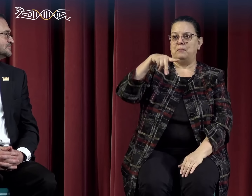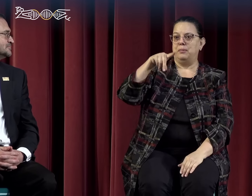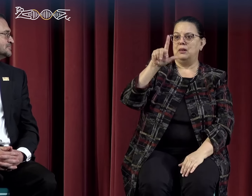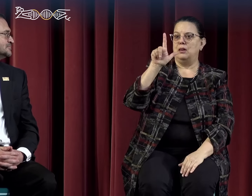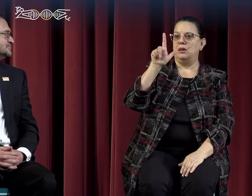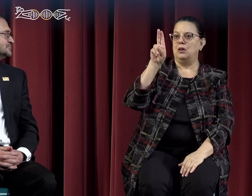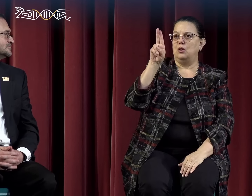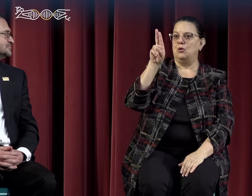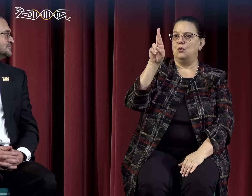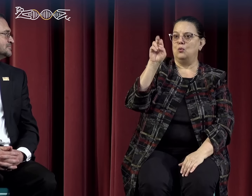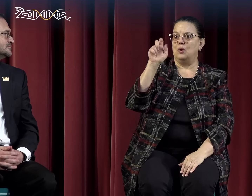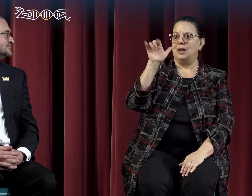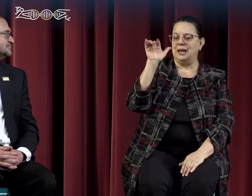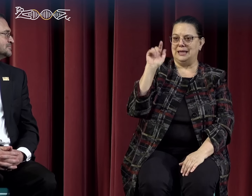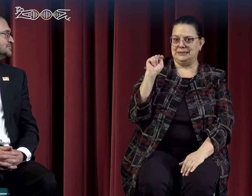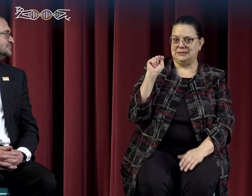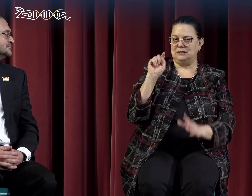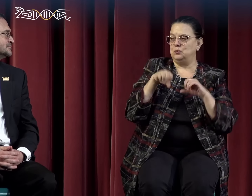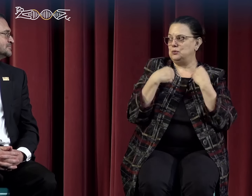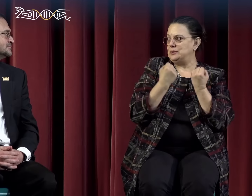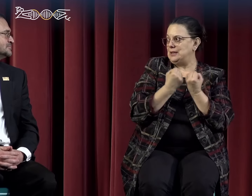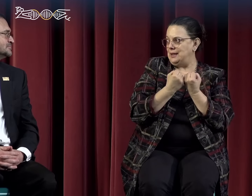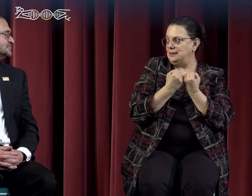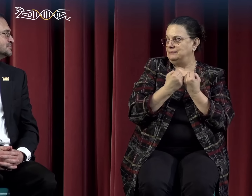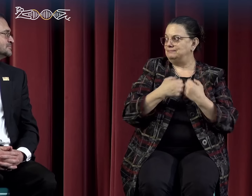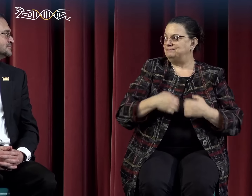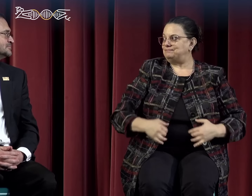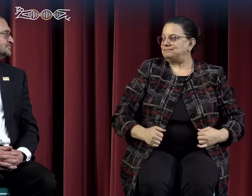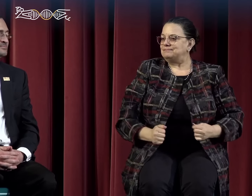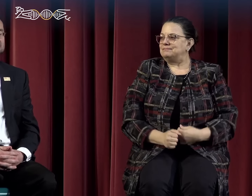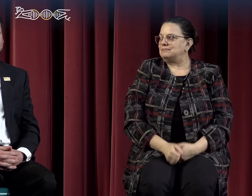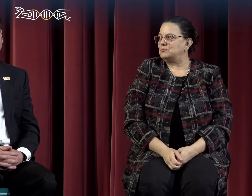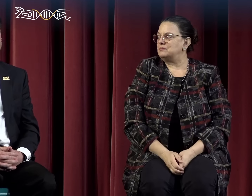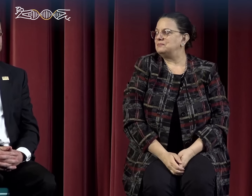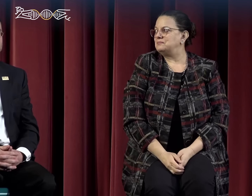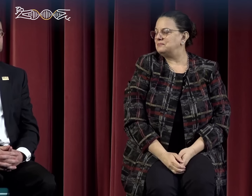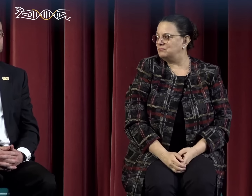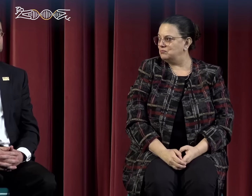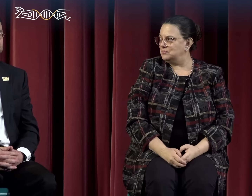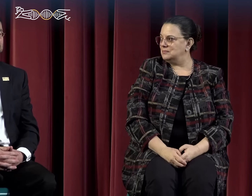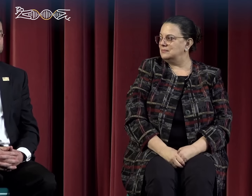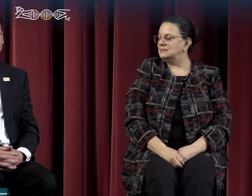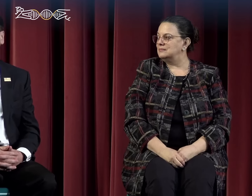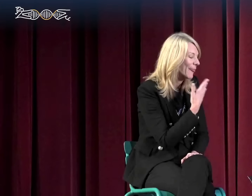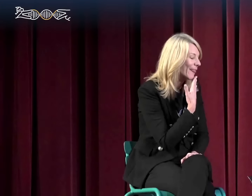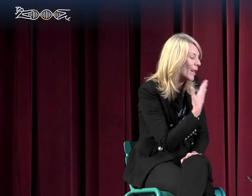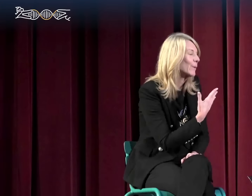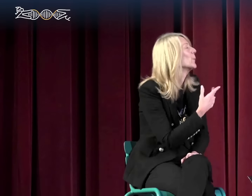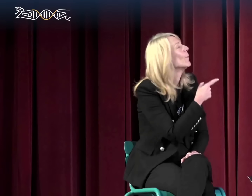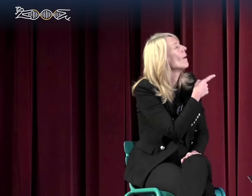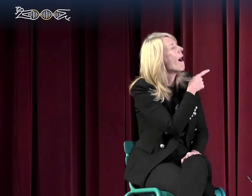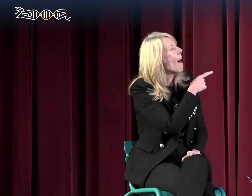bias and values that we have. Pluralist society there are multiple perspectives how it should be used.